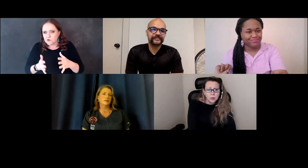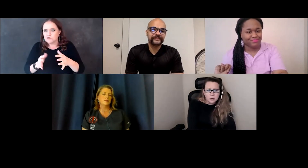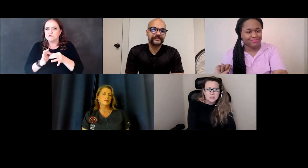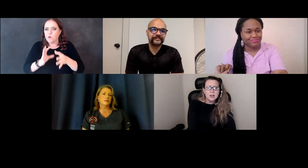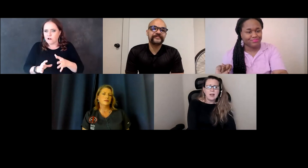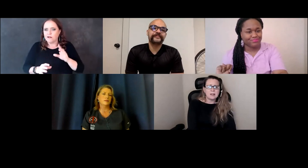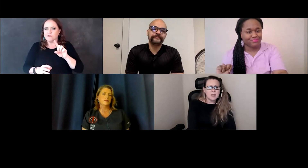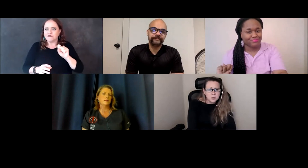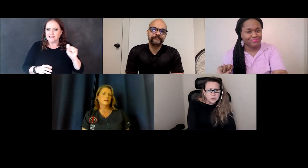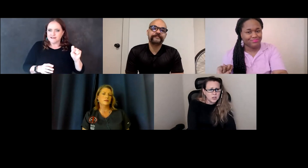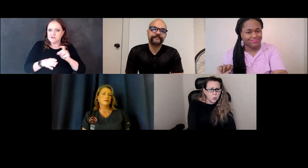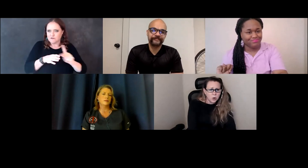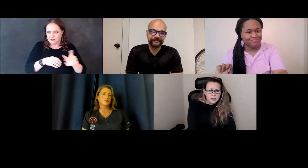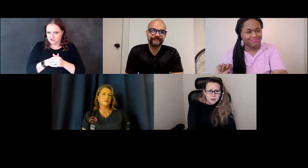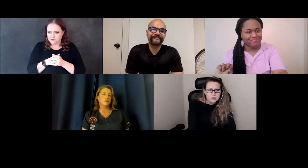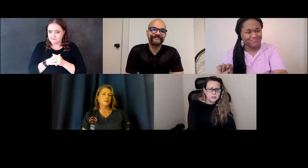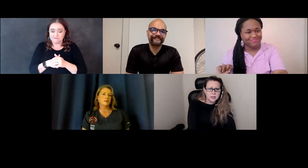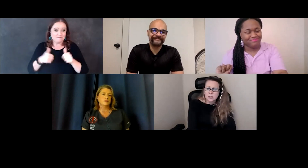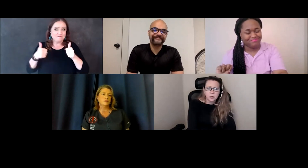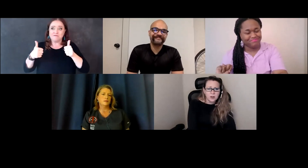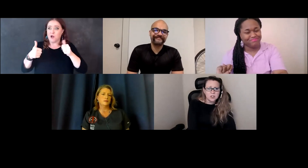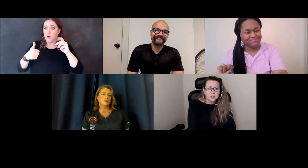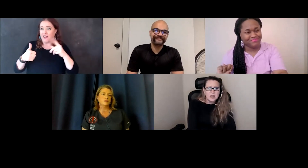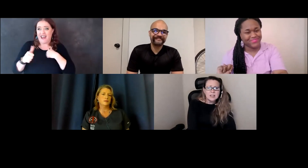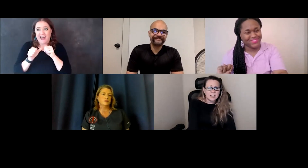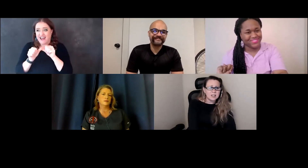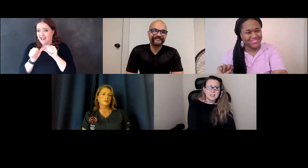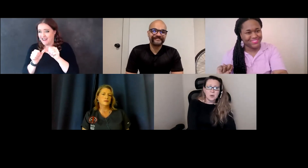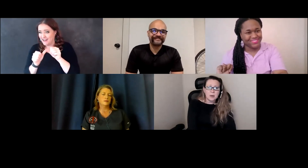interpreters, schedulers and coordinators, DSS professionals, to get this information.